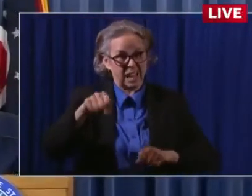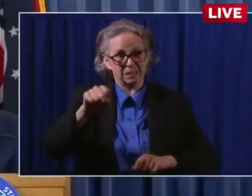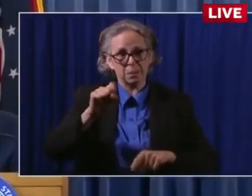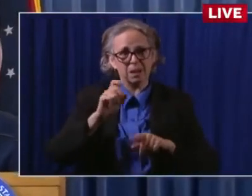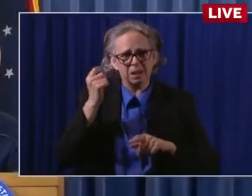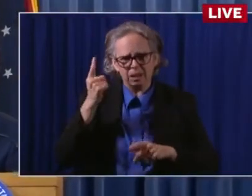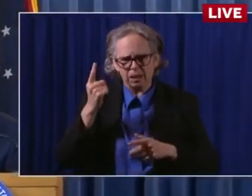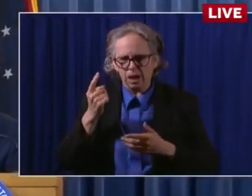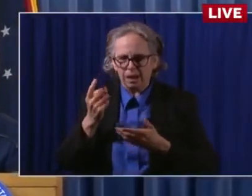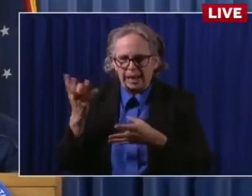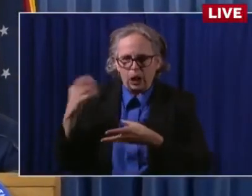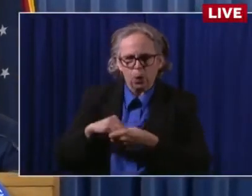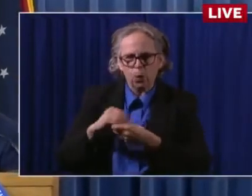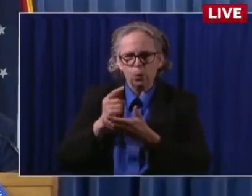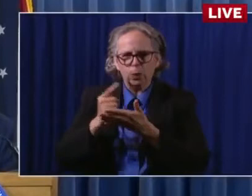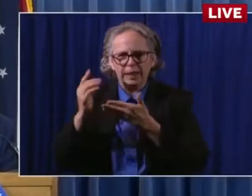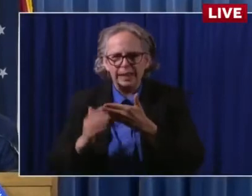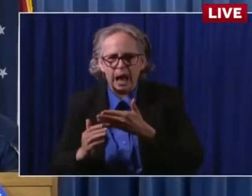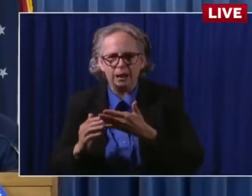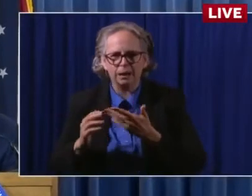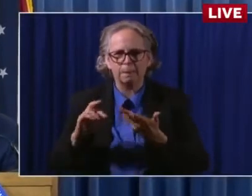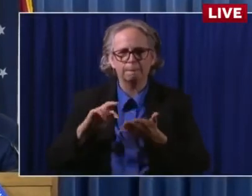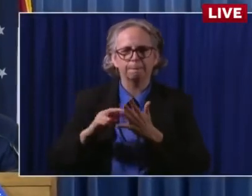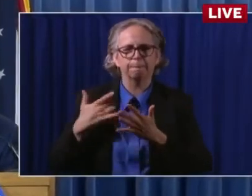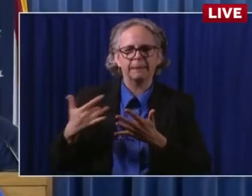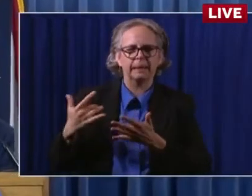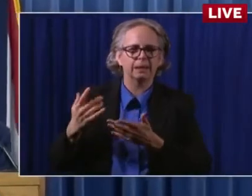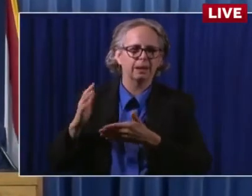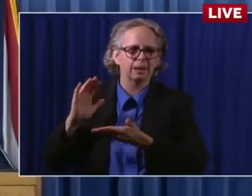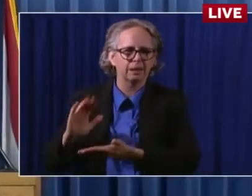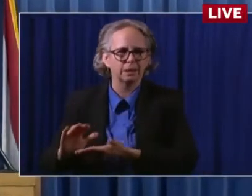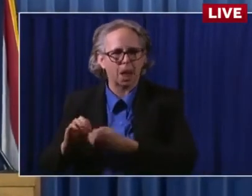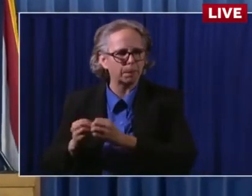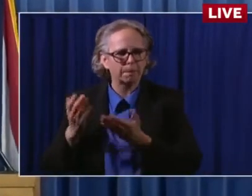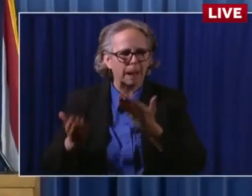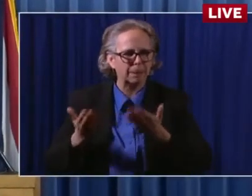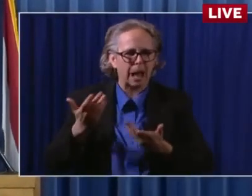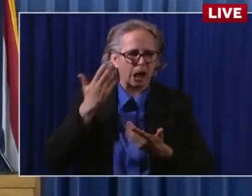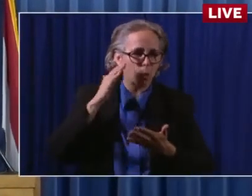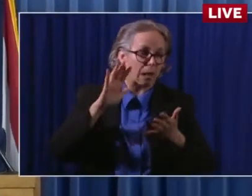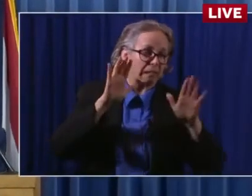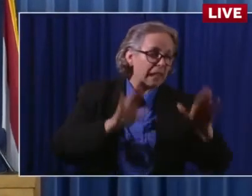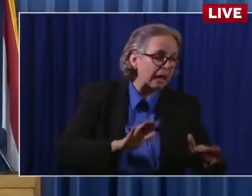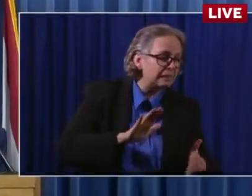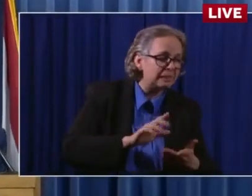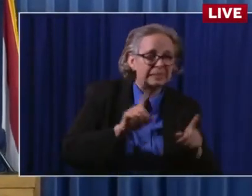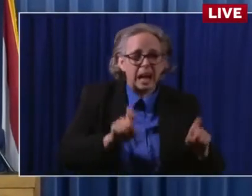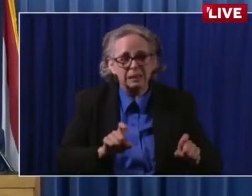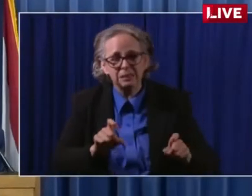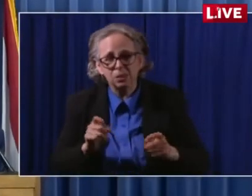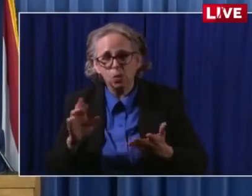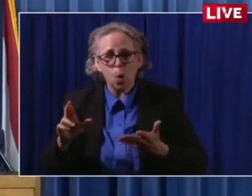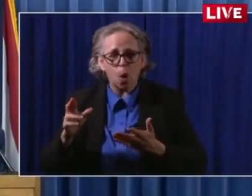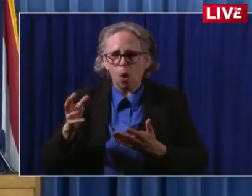BUT WE ARE SEEING, FOR WHATEVER REASON, IN THE REPORTING THAT ON THE WEEKENDS, THE POSITIVITY NUMBER IS JUST LESS.